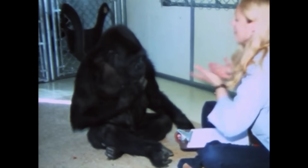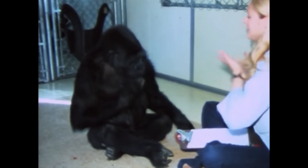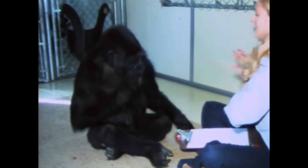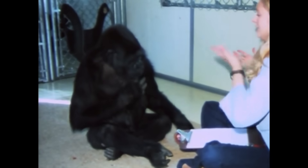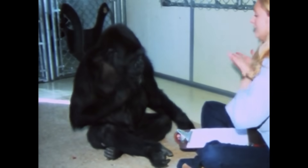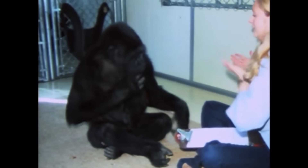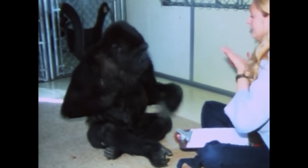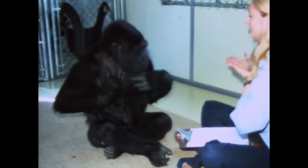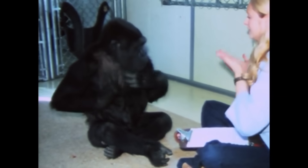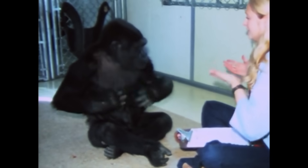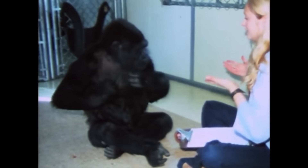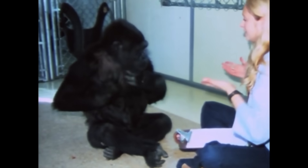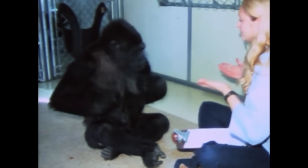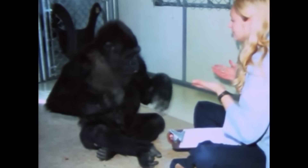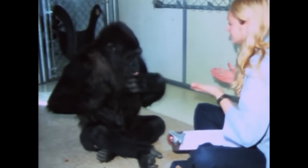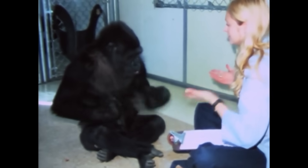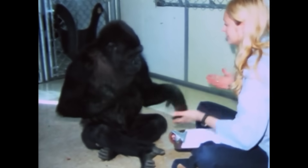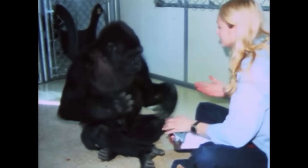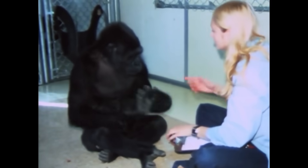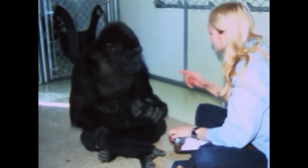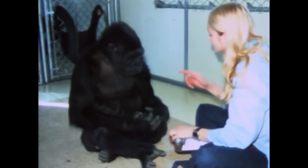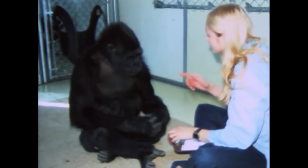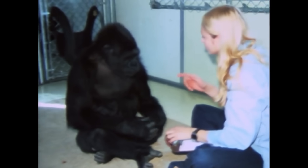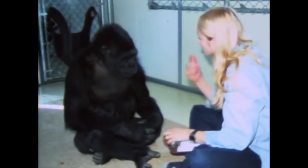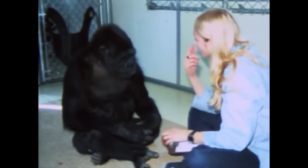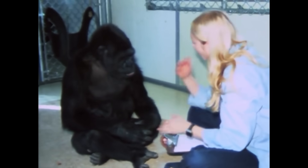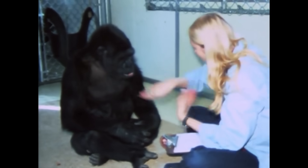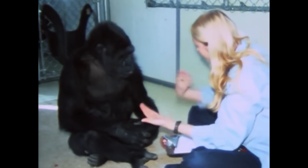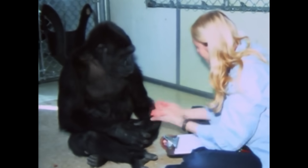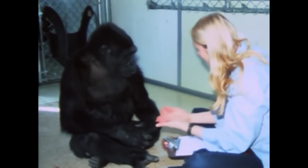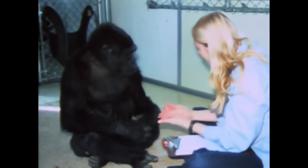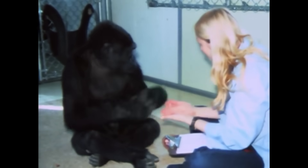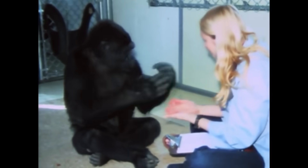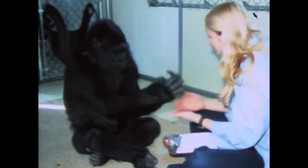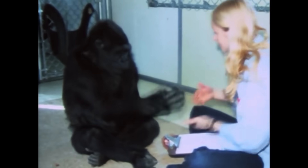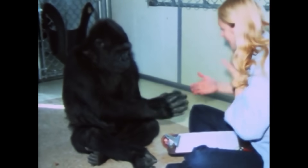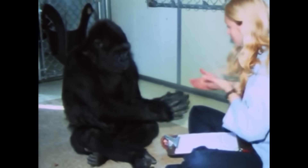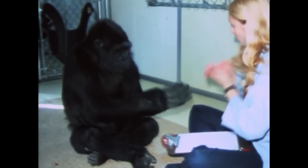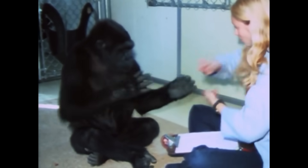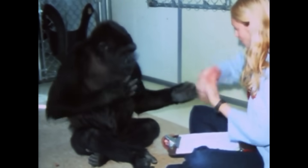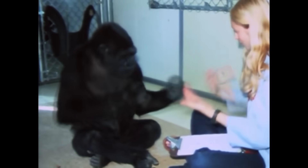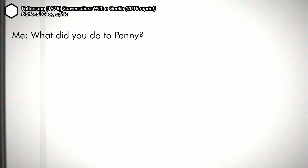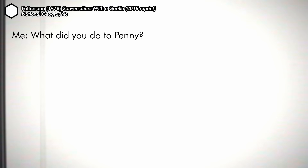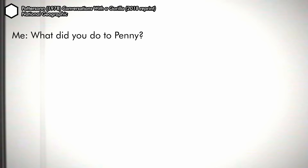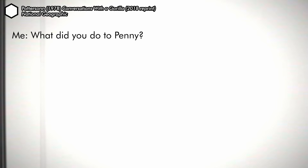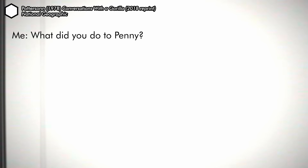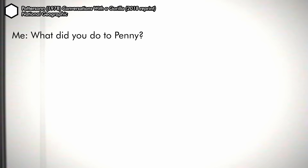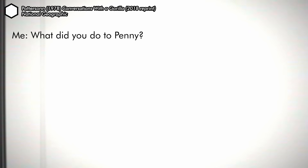This was taken from an article that Paterson wrote in National Geographic documenting Koko's recollection of their first meeting with an interviewer. What did you do to penny?